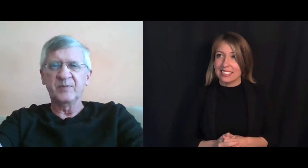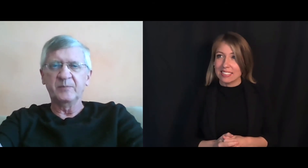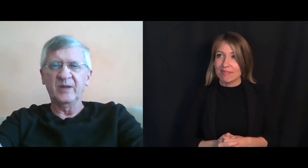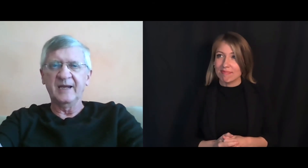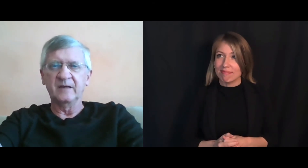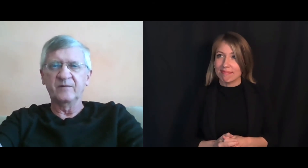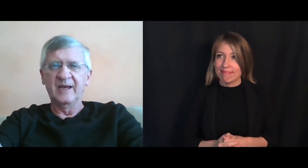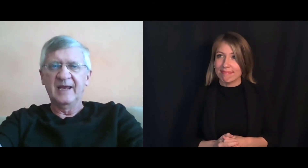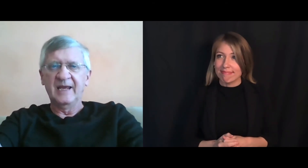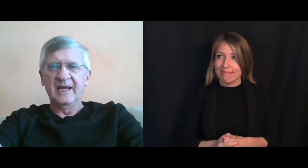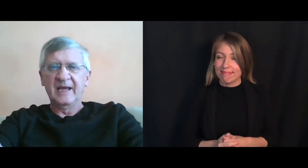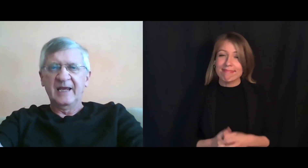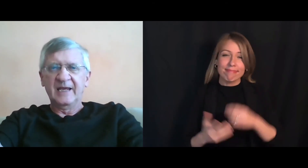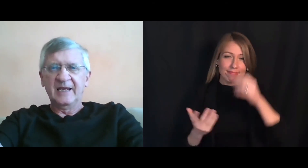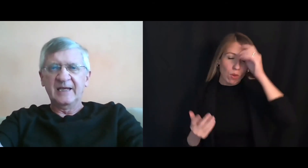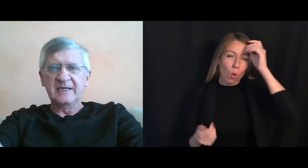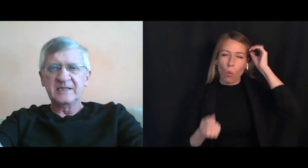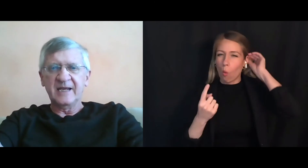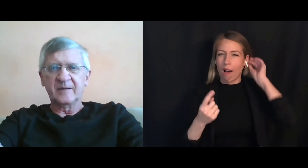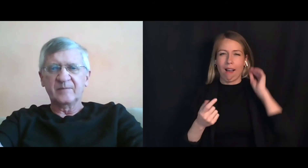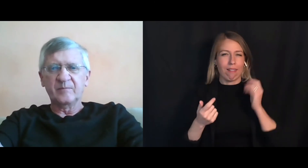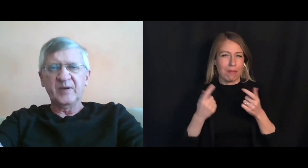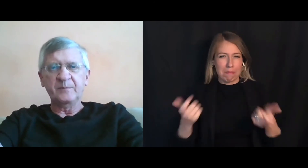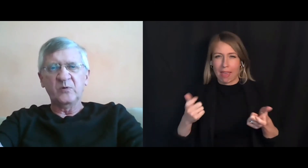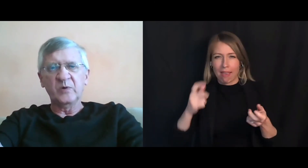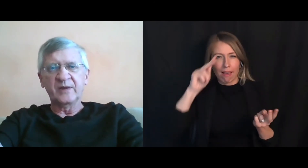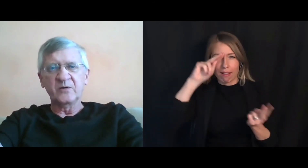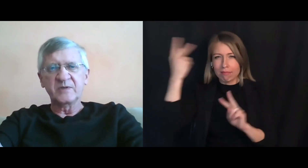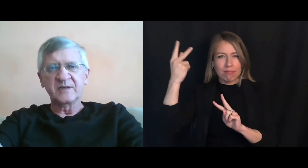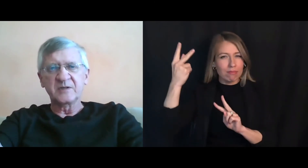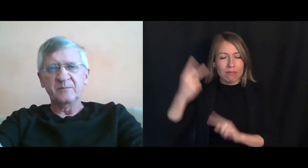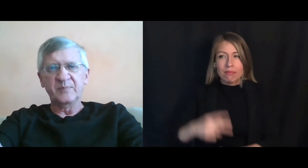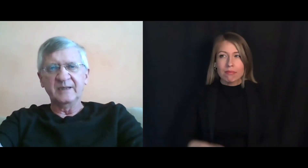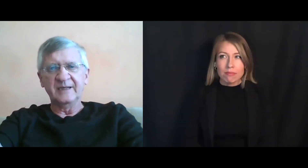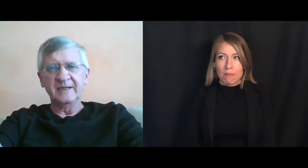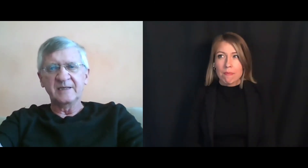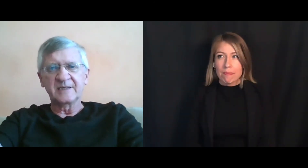that people have is that people with those disabilities